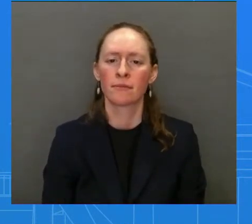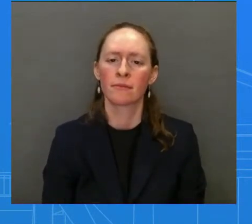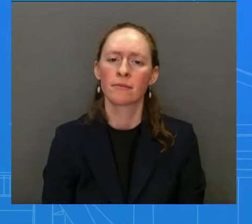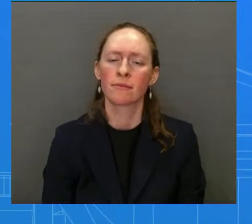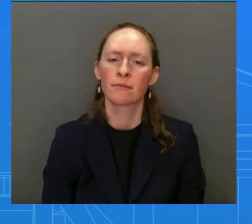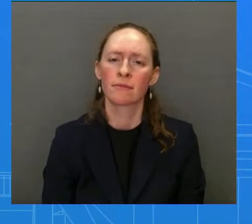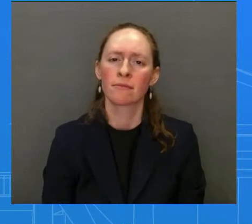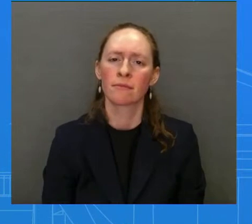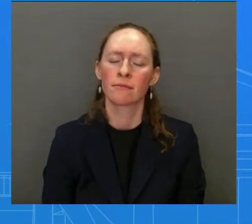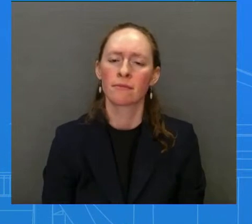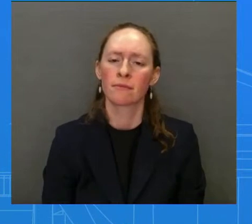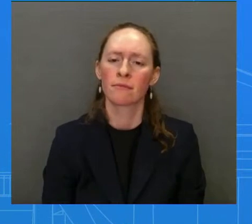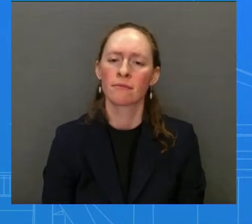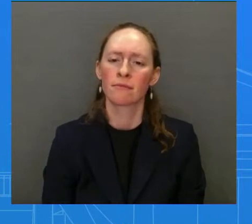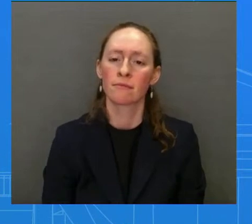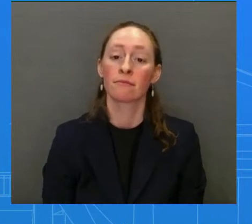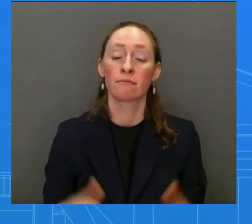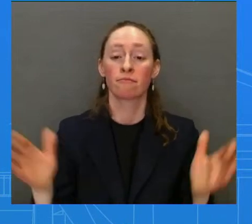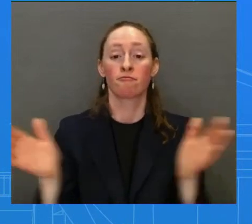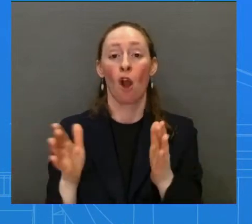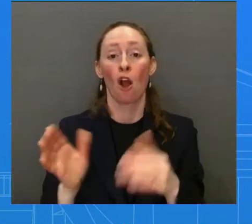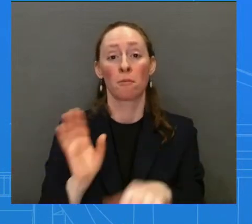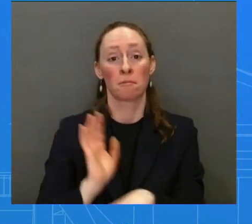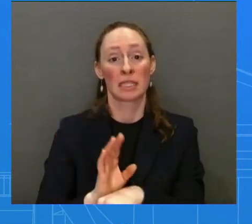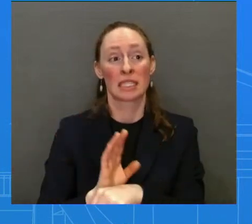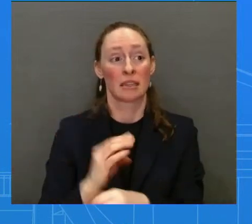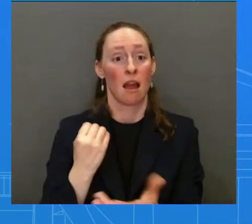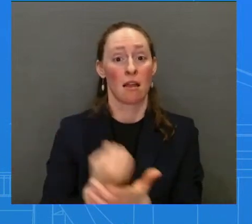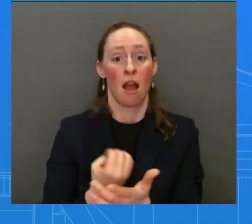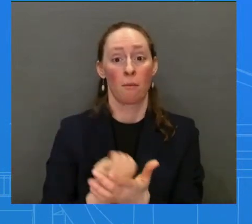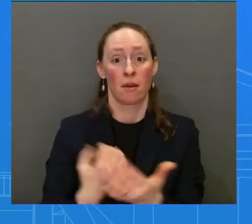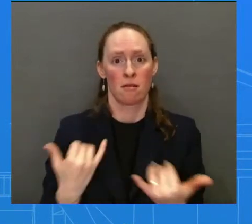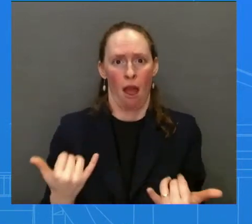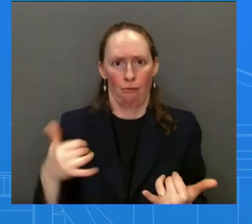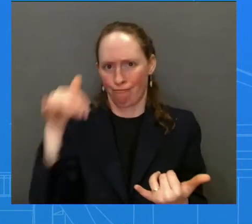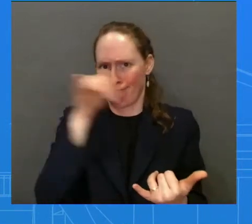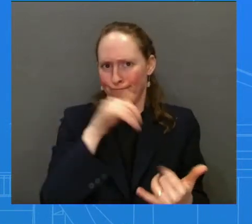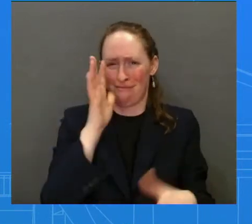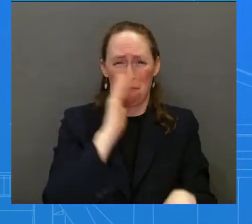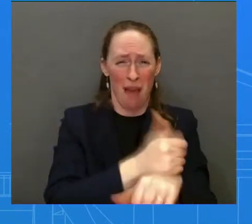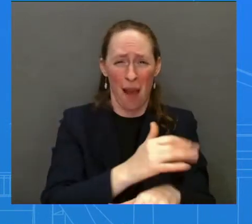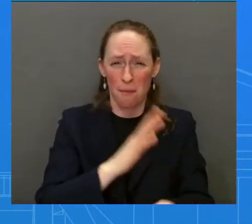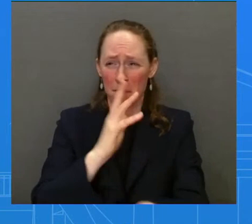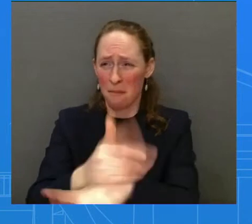And a lot of it is because of the work that this President has done this first two years. 10.5 million applications